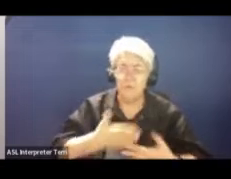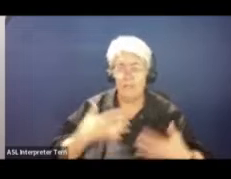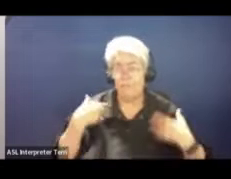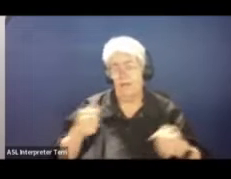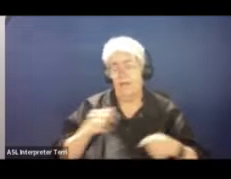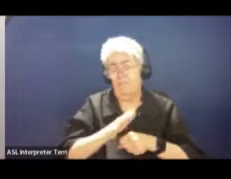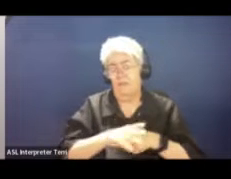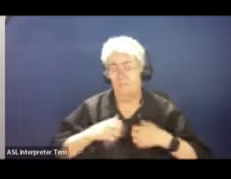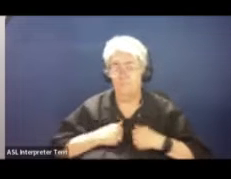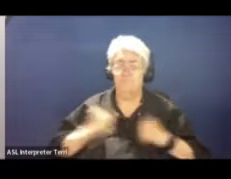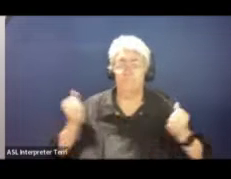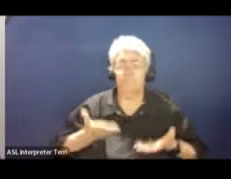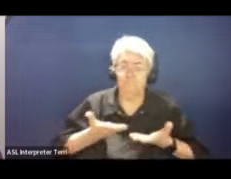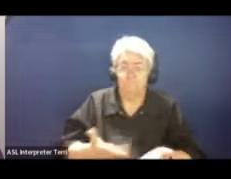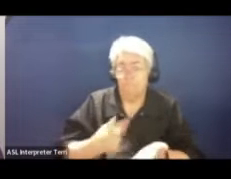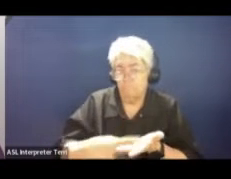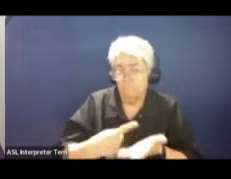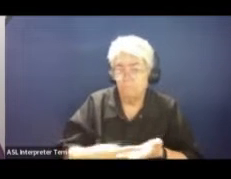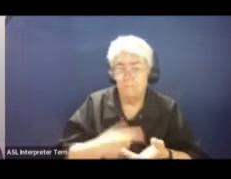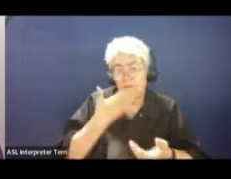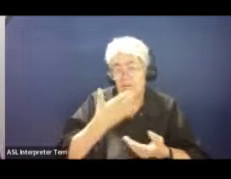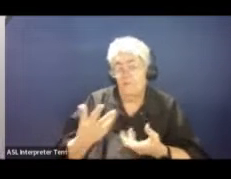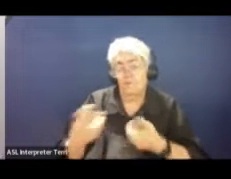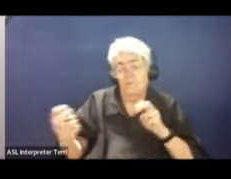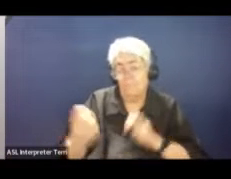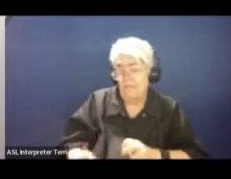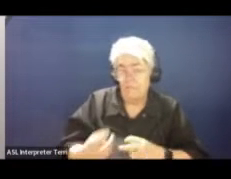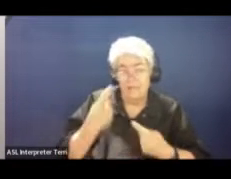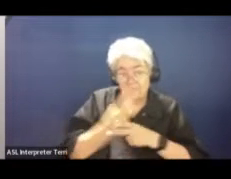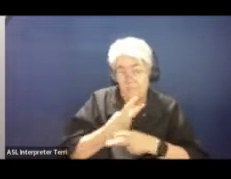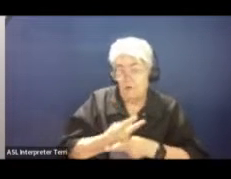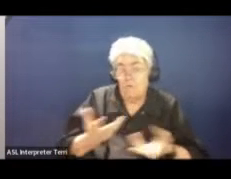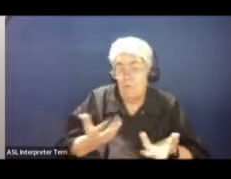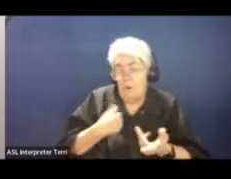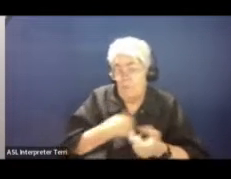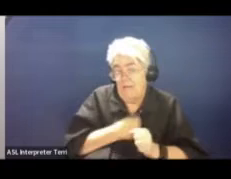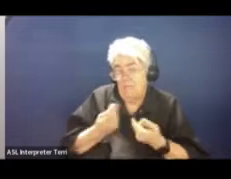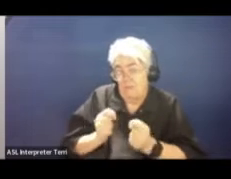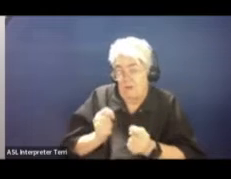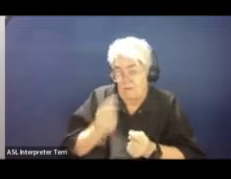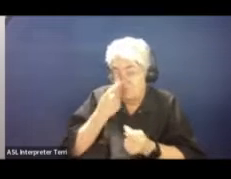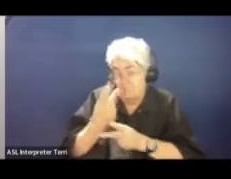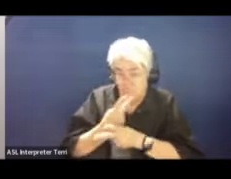meet with me and seeing what new approaches we could try to support you and your situation.